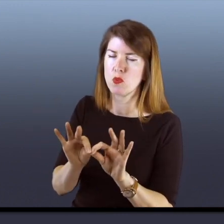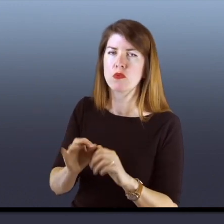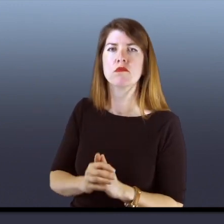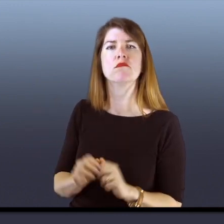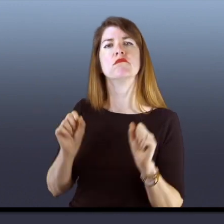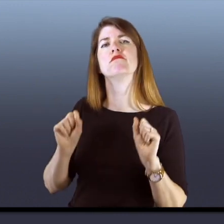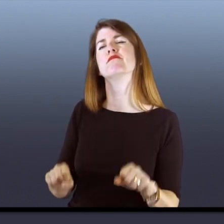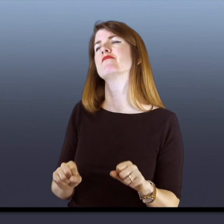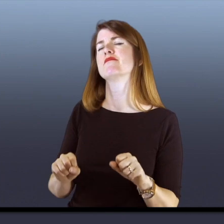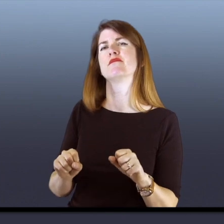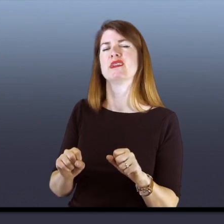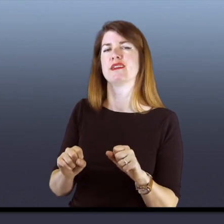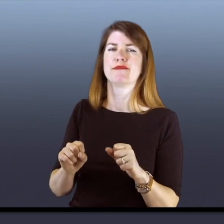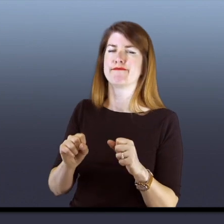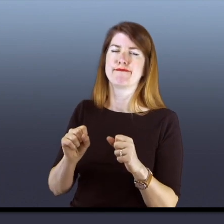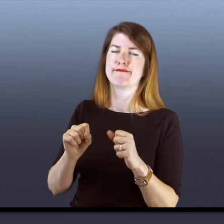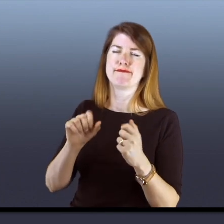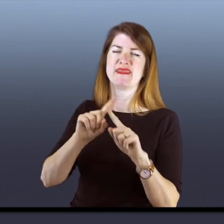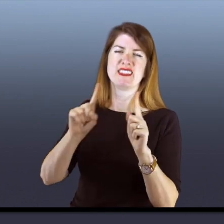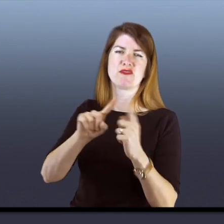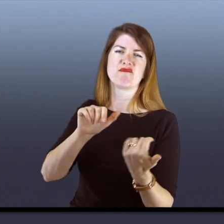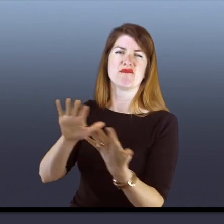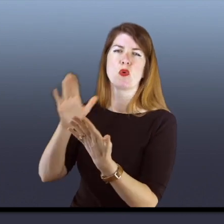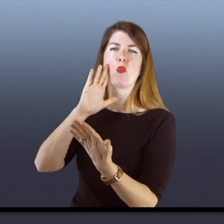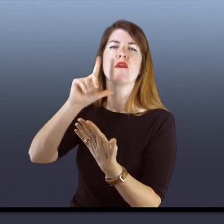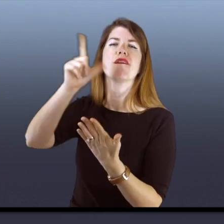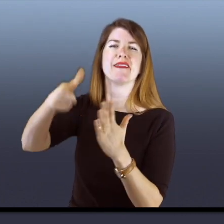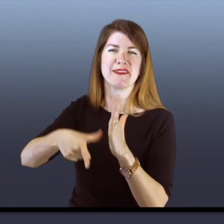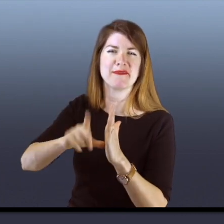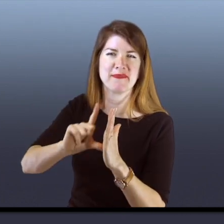And that can be done in also a variety of ways that we will go over later on.